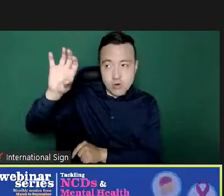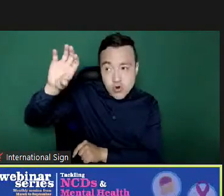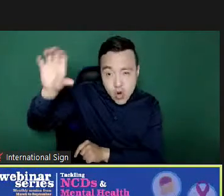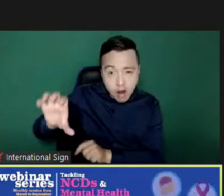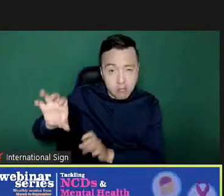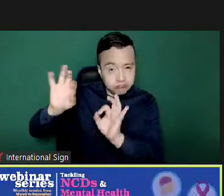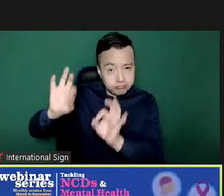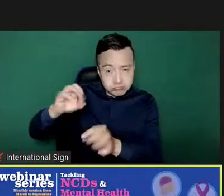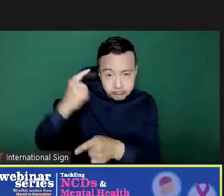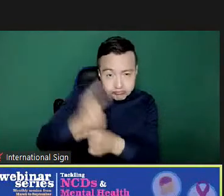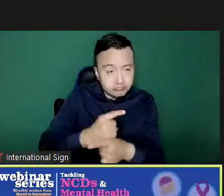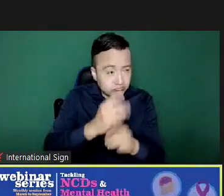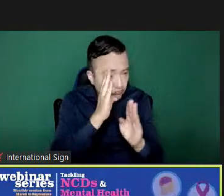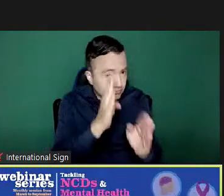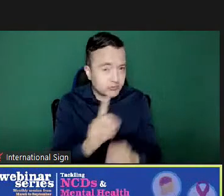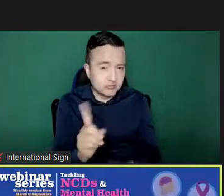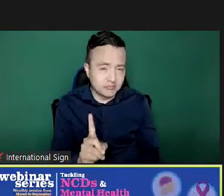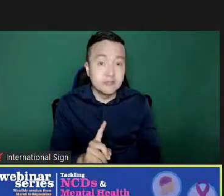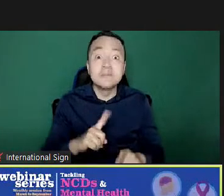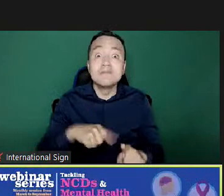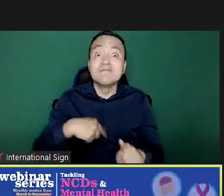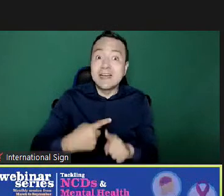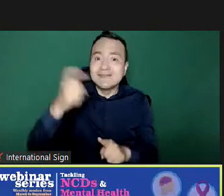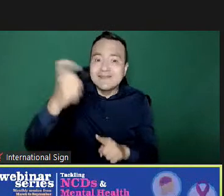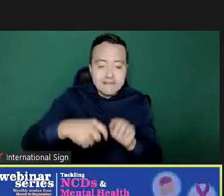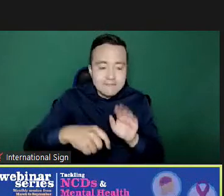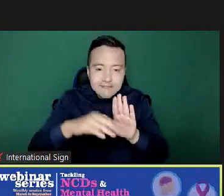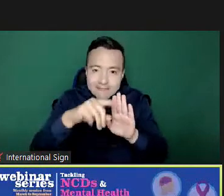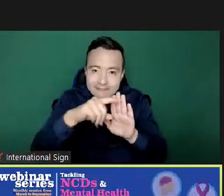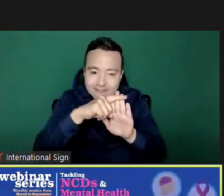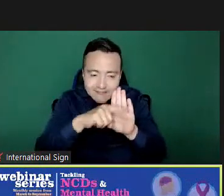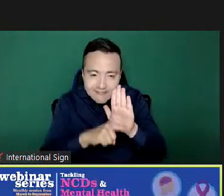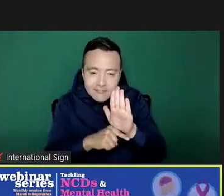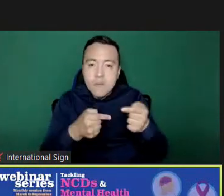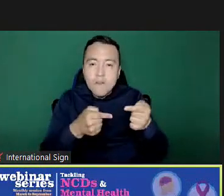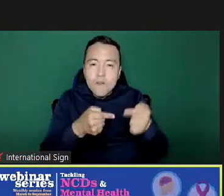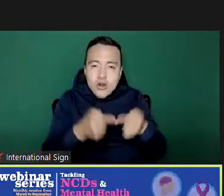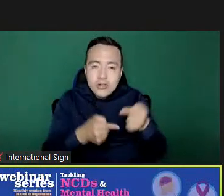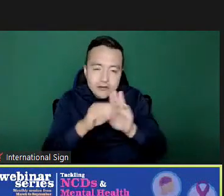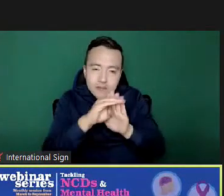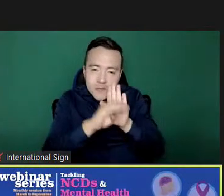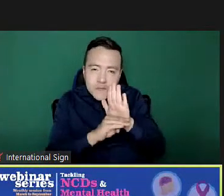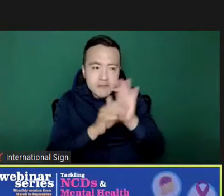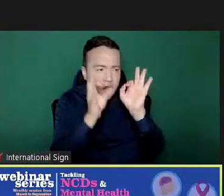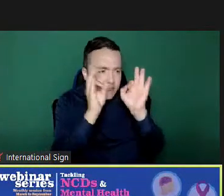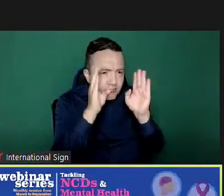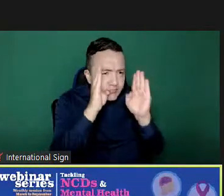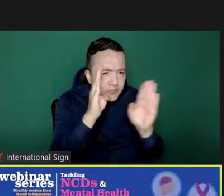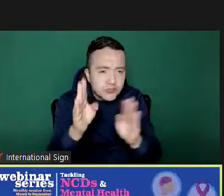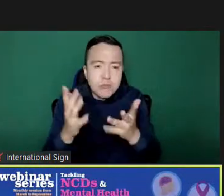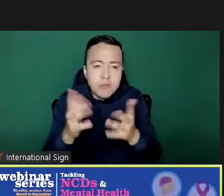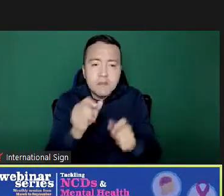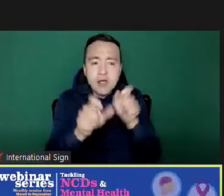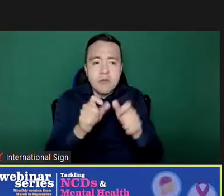and for risk factors. And that is to help strengthen the resiliency of the health